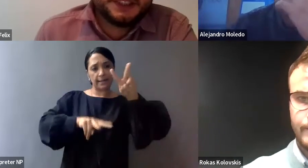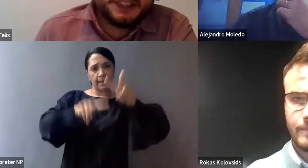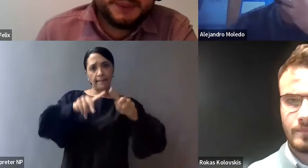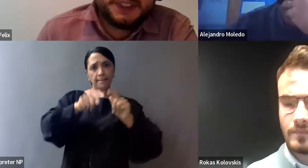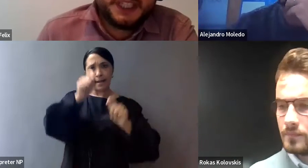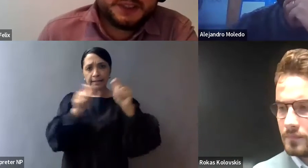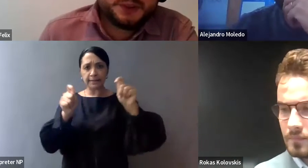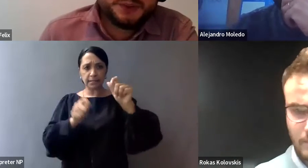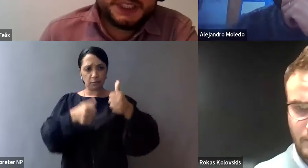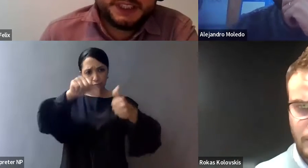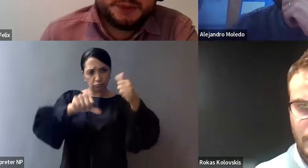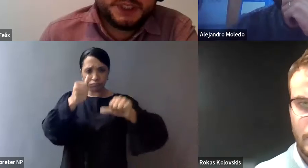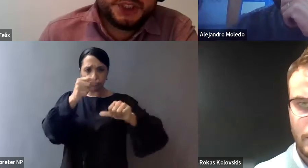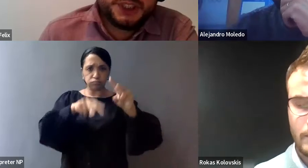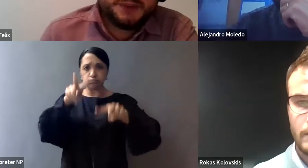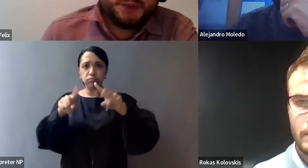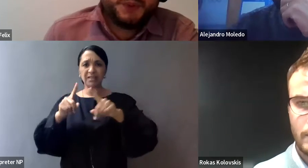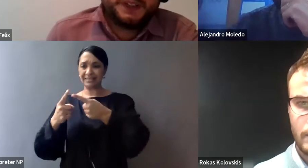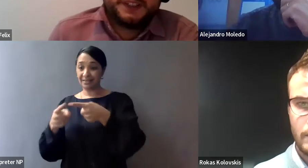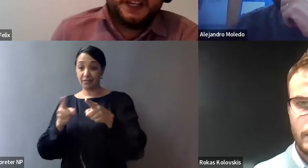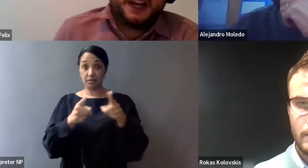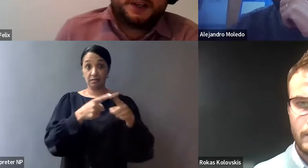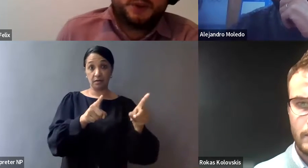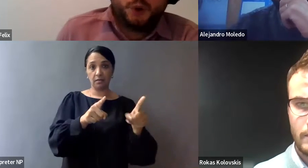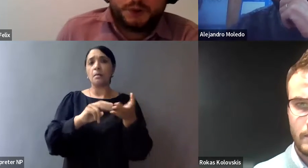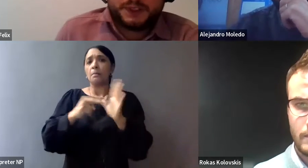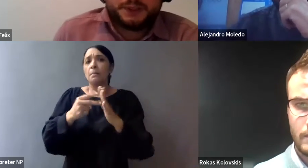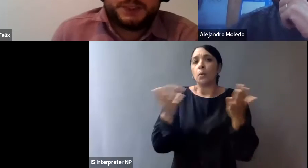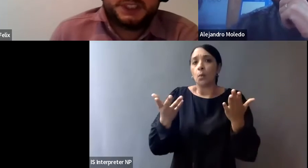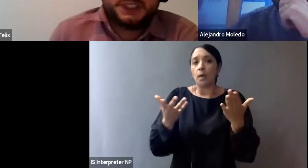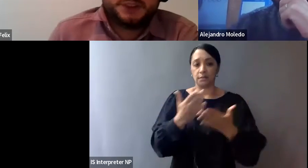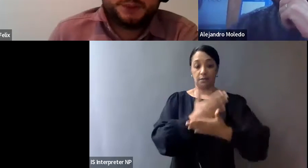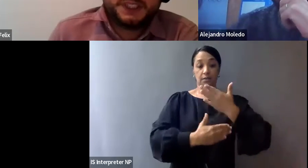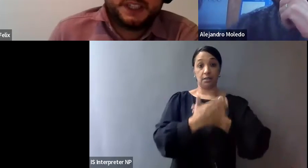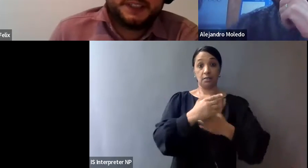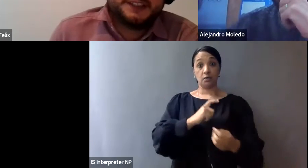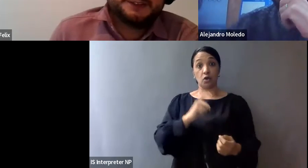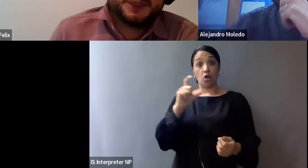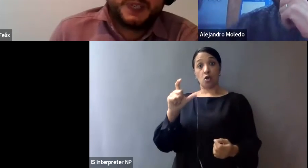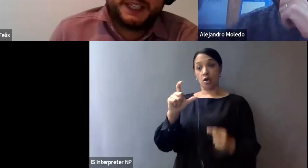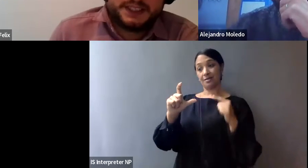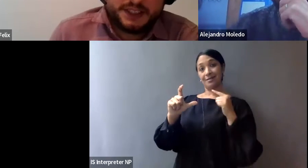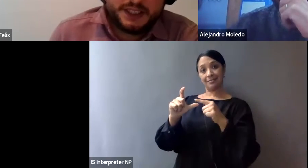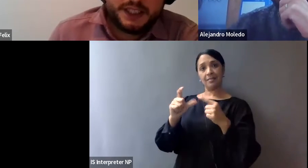So the disability card could bring a situation where card holders of this European card have more rights.